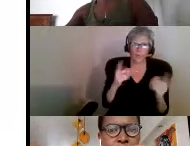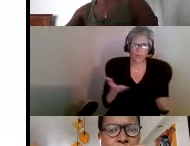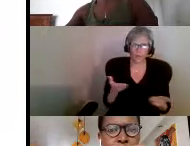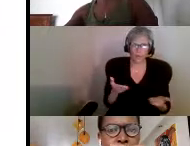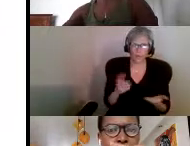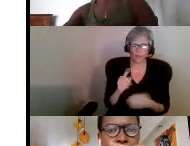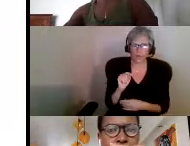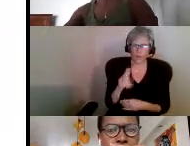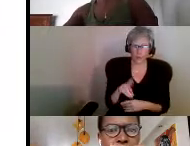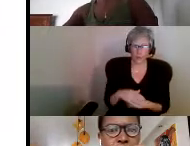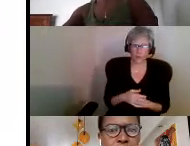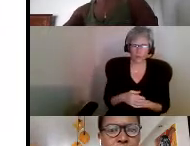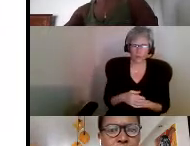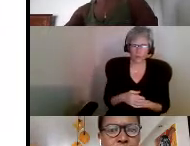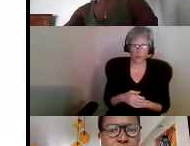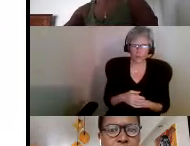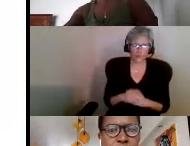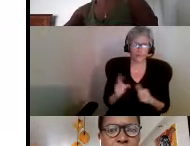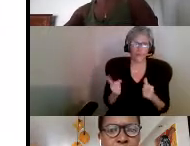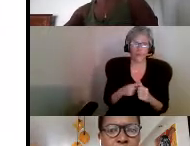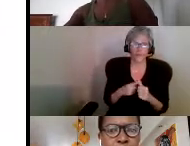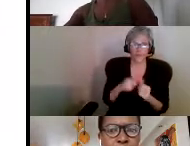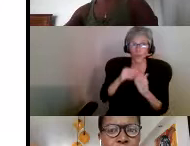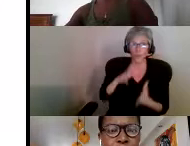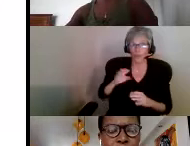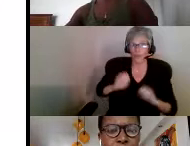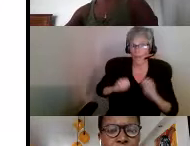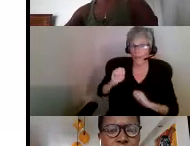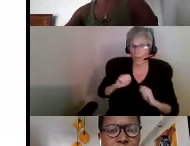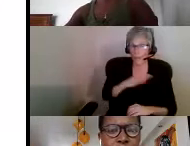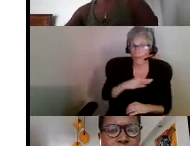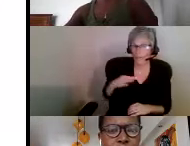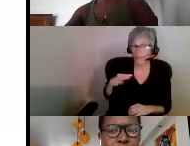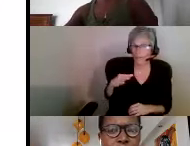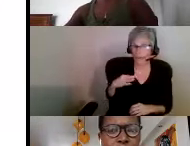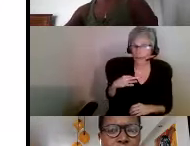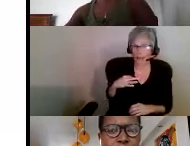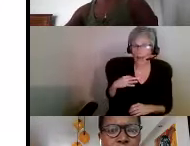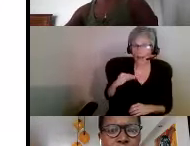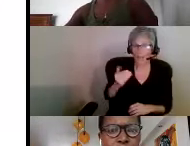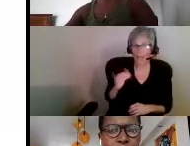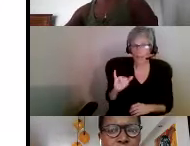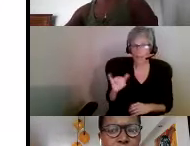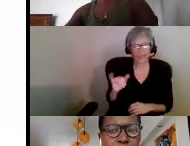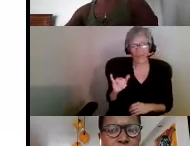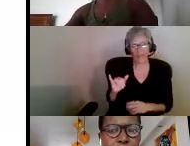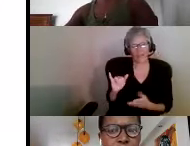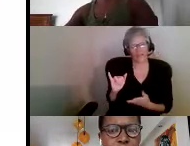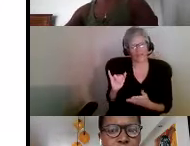So at first student evaluation of faculty seems like, well maybe that should be later for